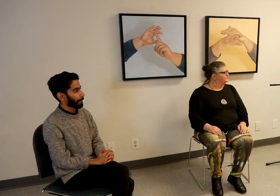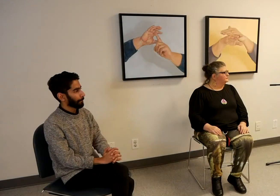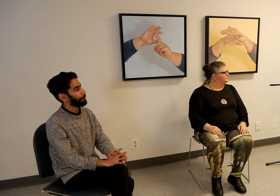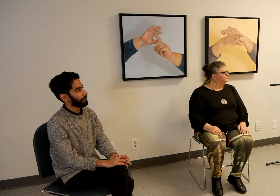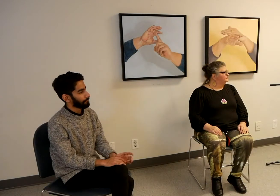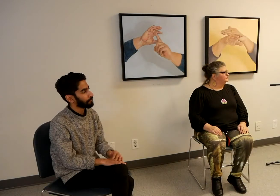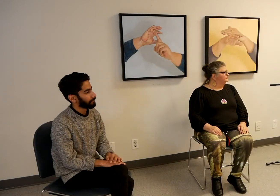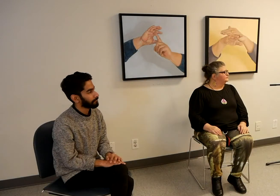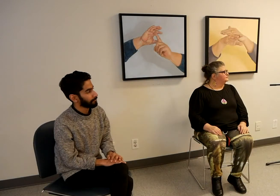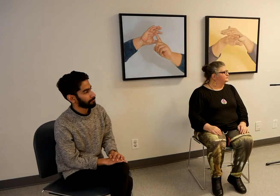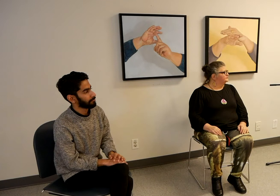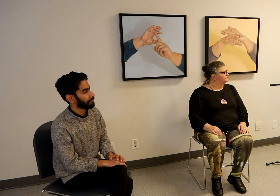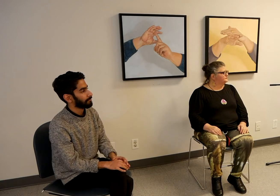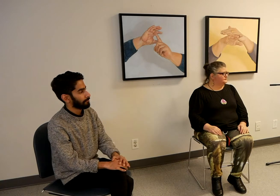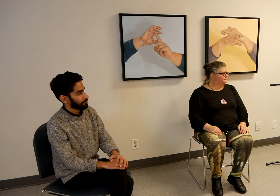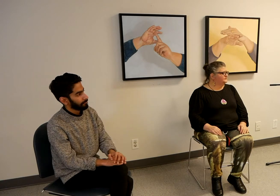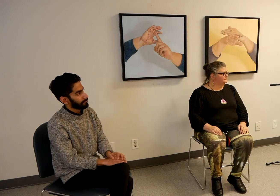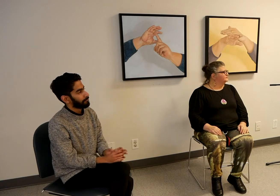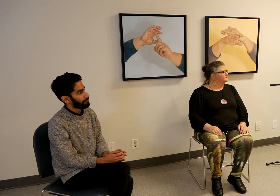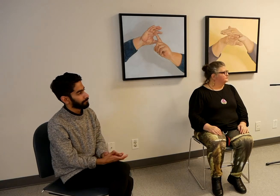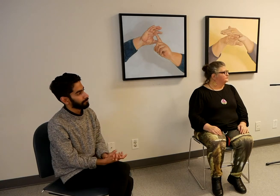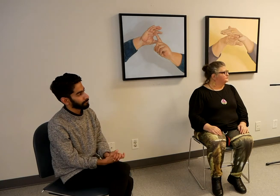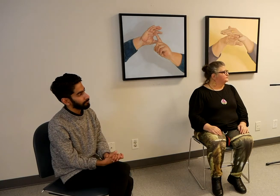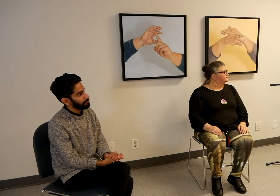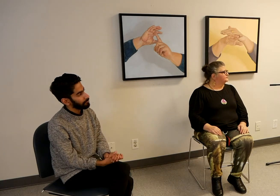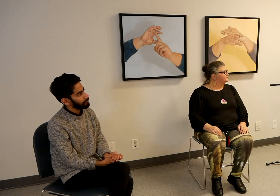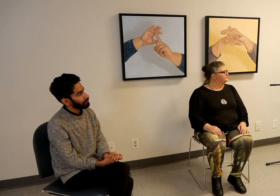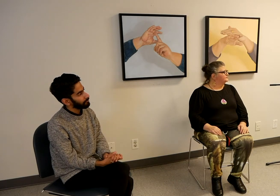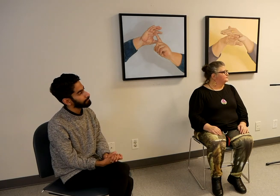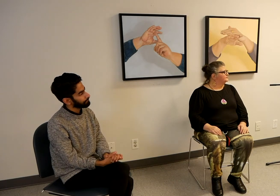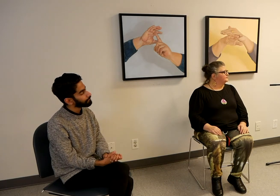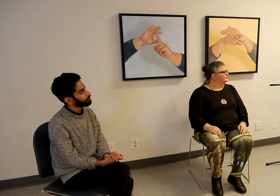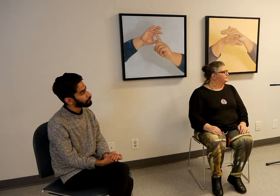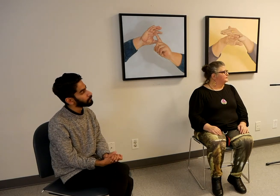We're here with Lori and Amar, and I wanted to ask you both to share